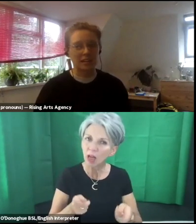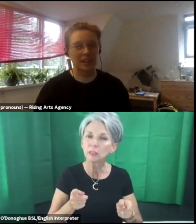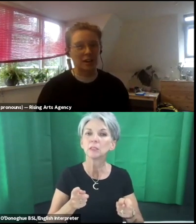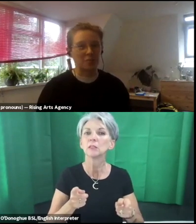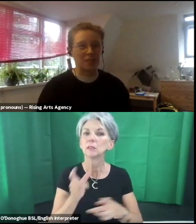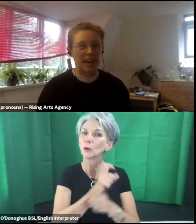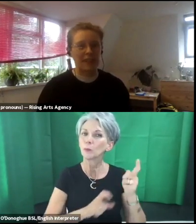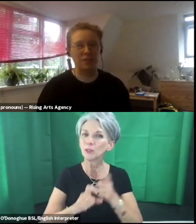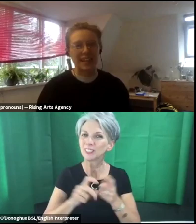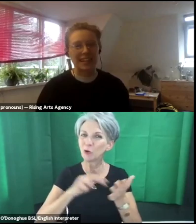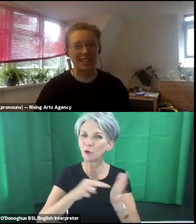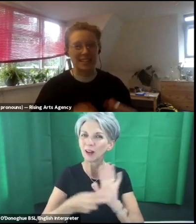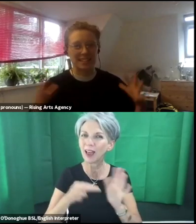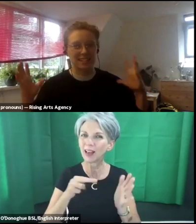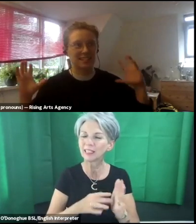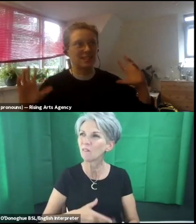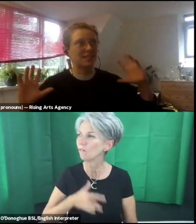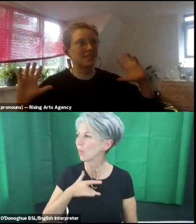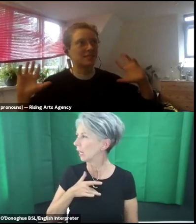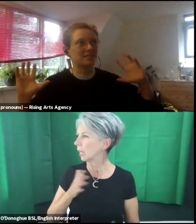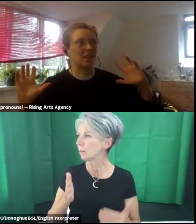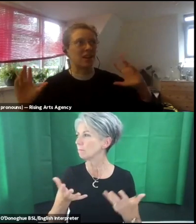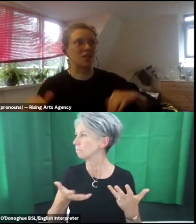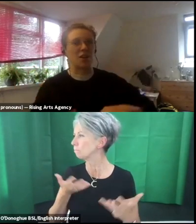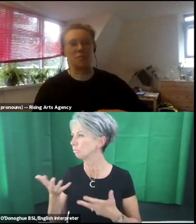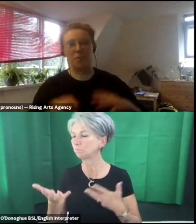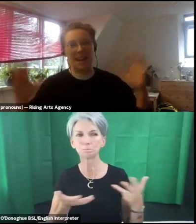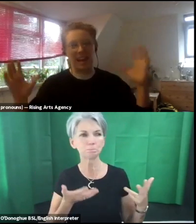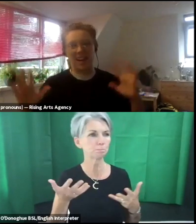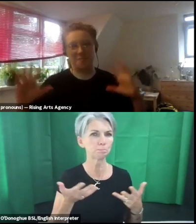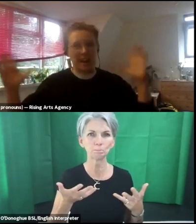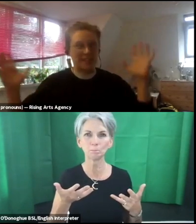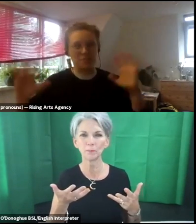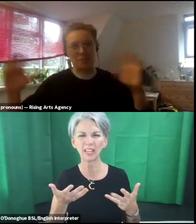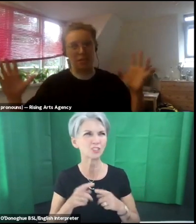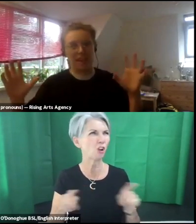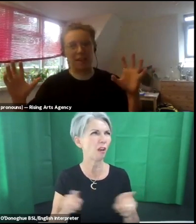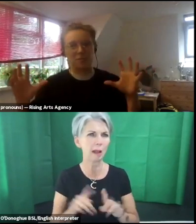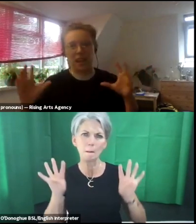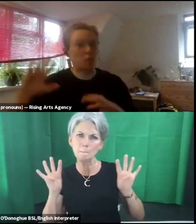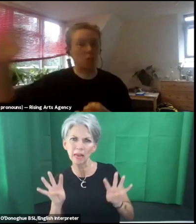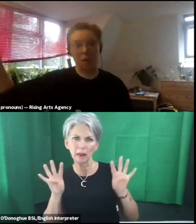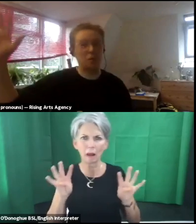And it feeling less you know, picket line, massive, great big thing-- maybe